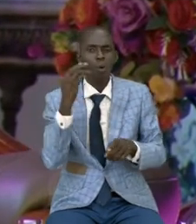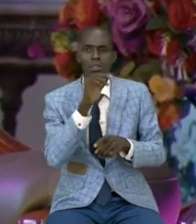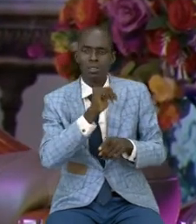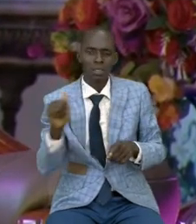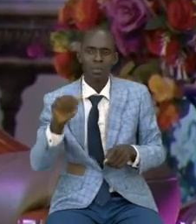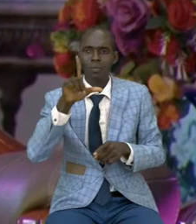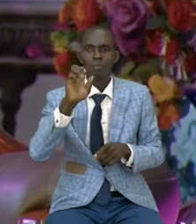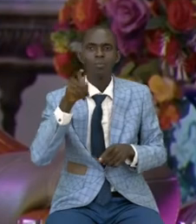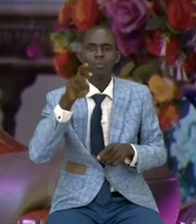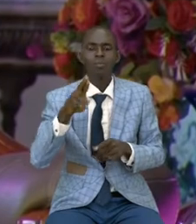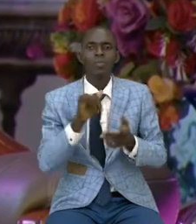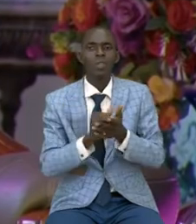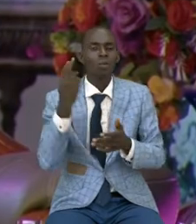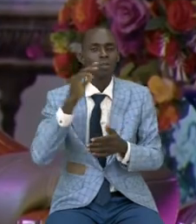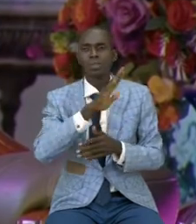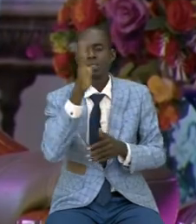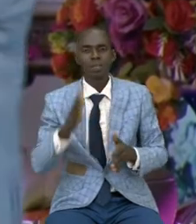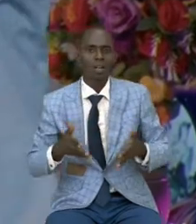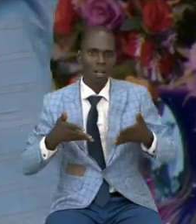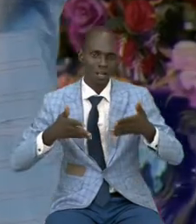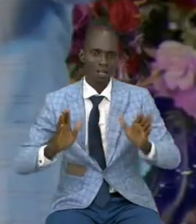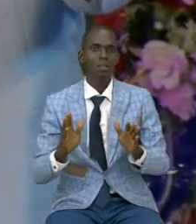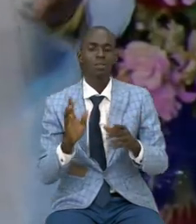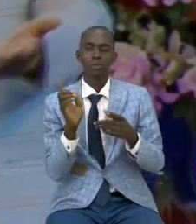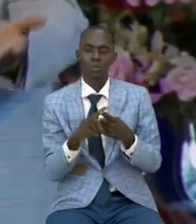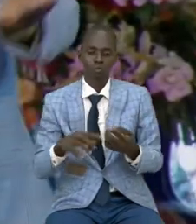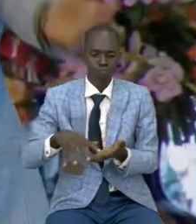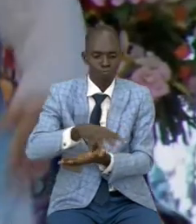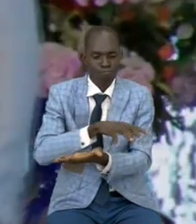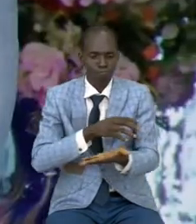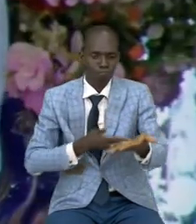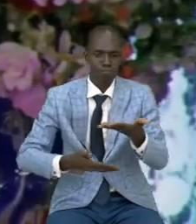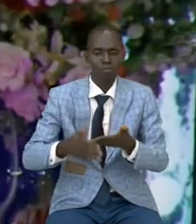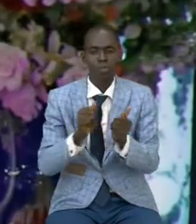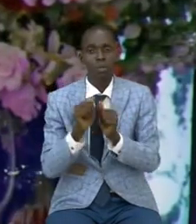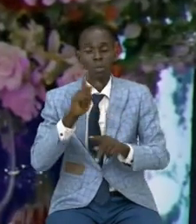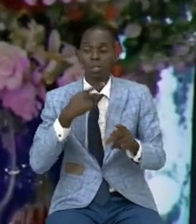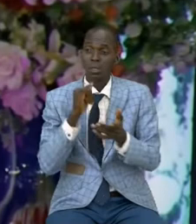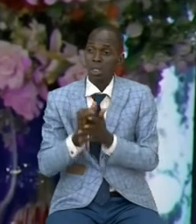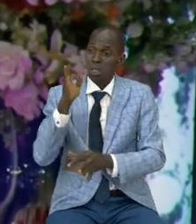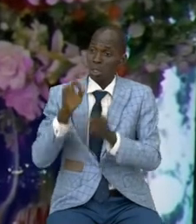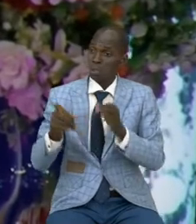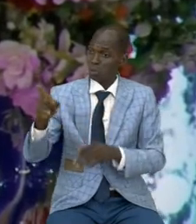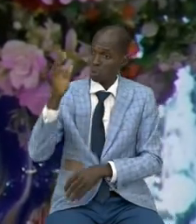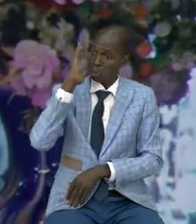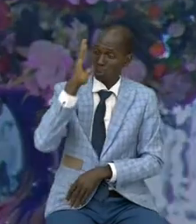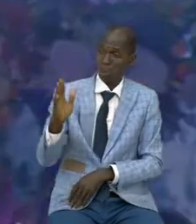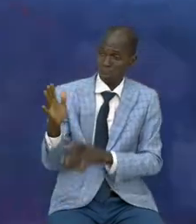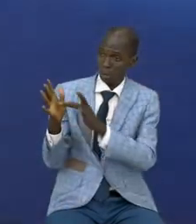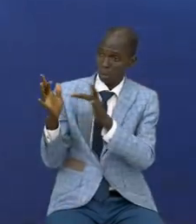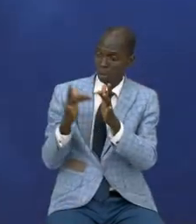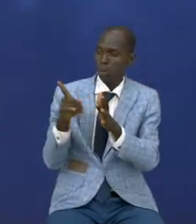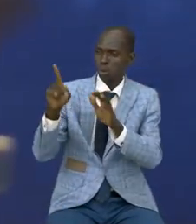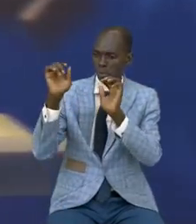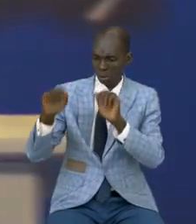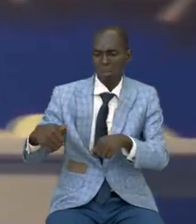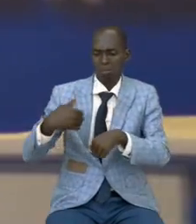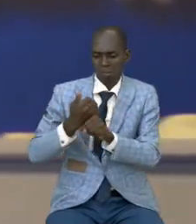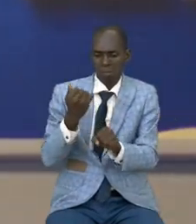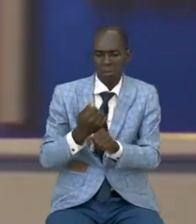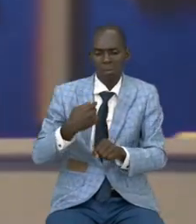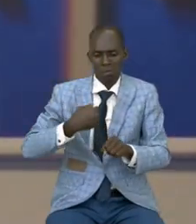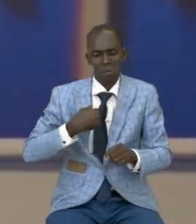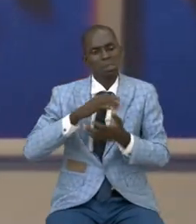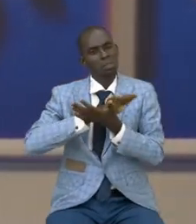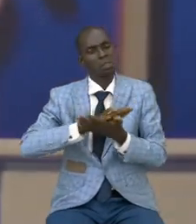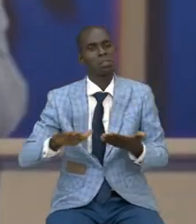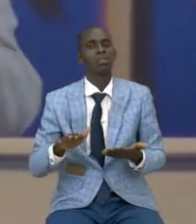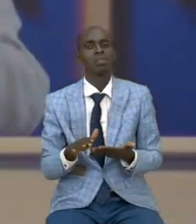to meet with the people that's why he said if thou wilt thou canst make me clean if you want